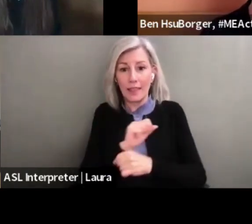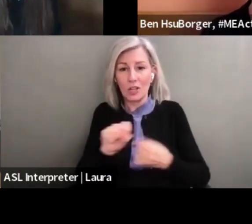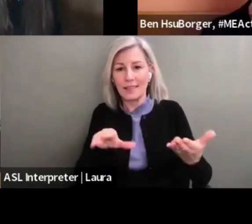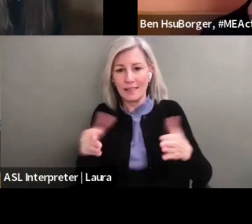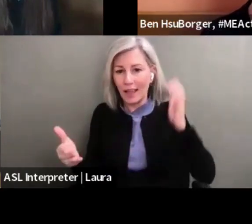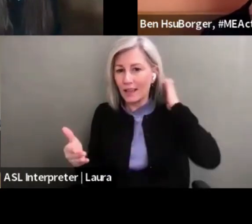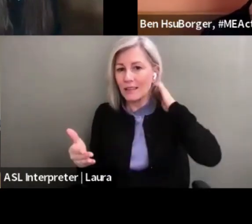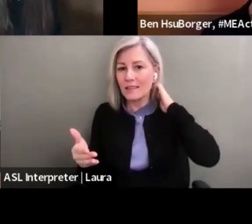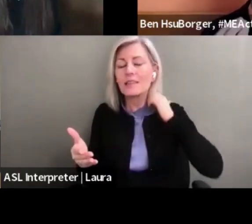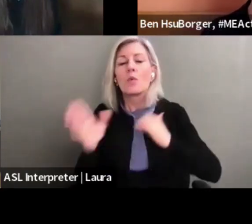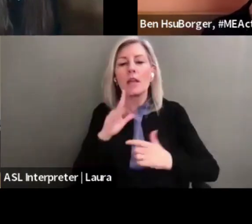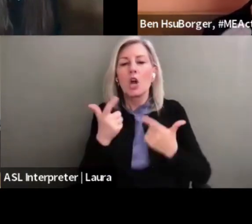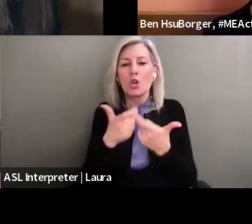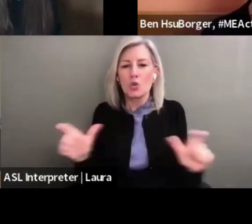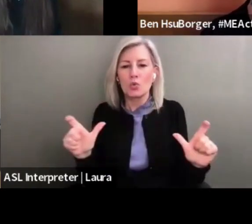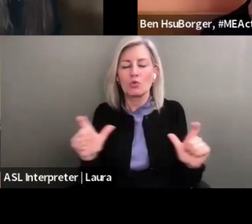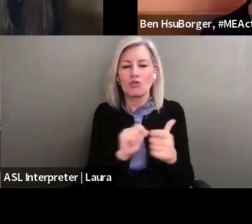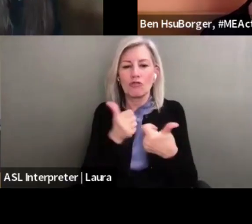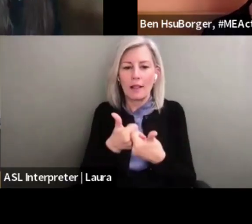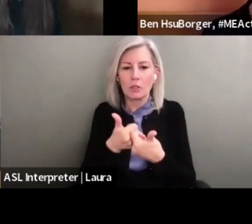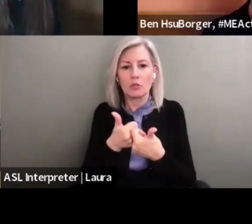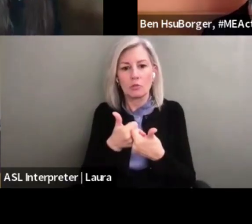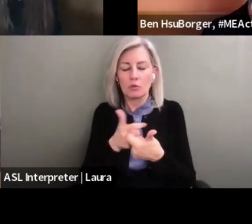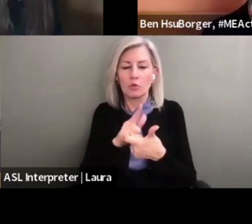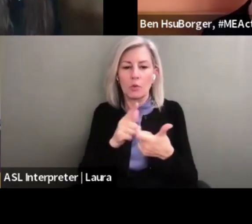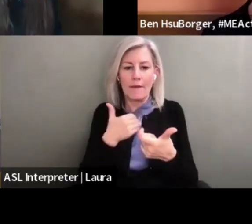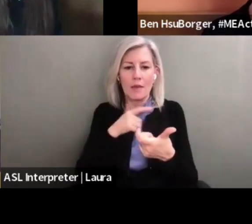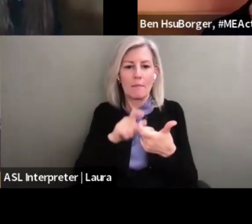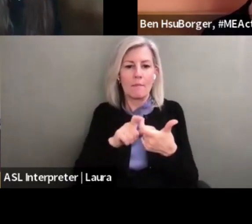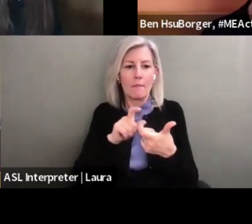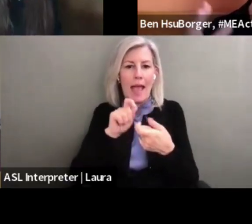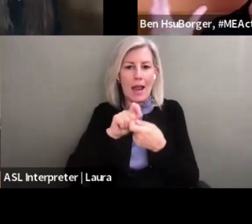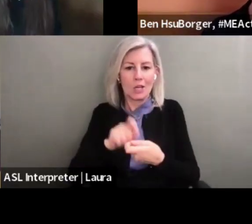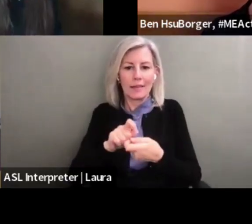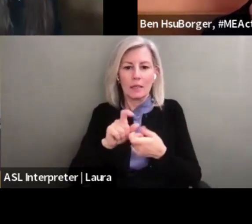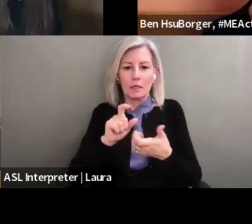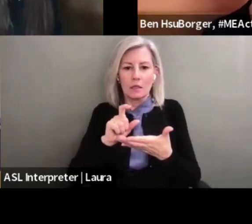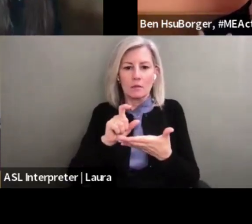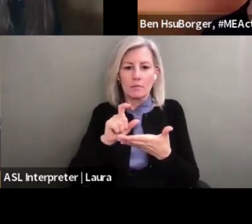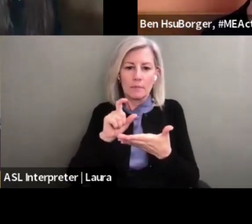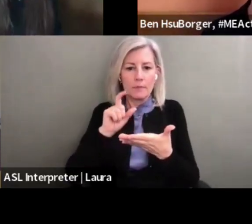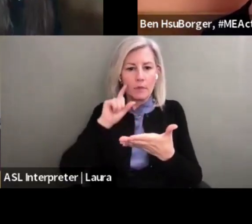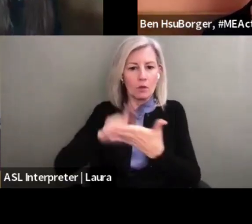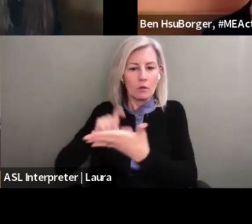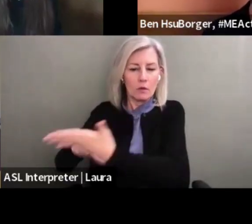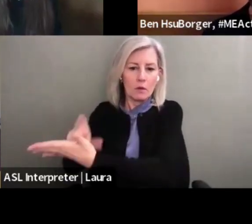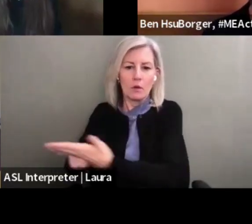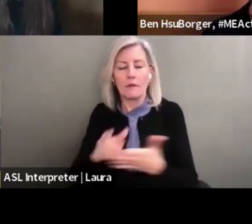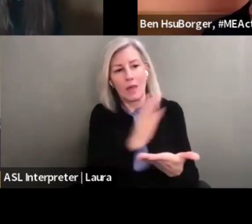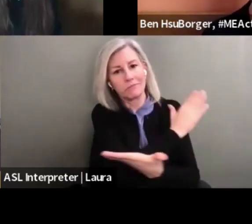and agencies face when they can't recognize and support someone with a chronic illness like mine